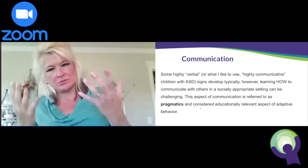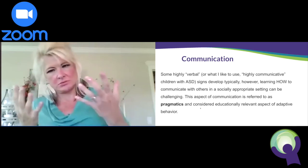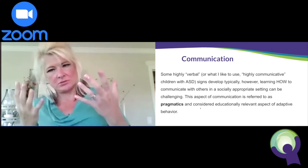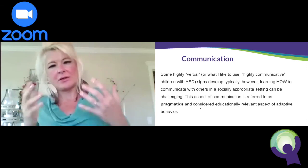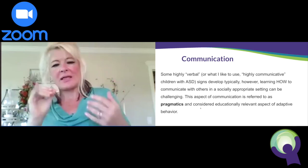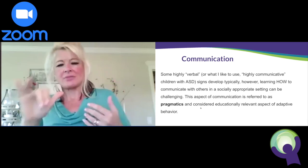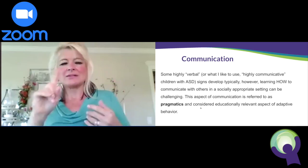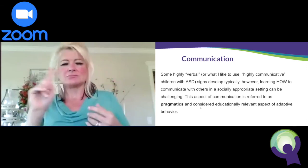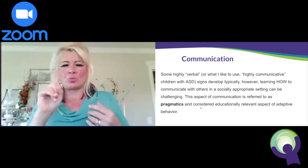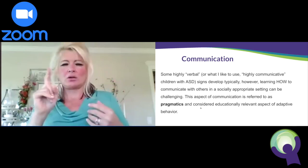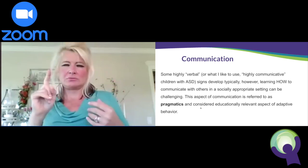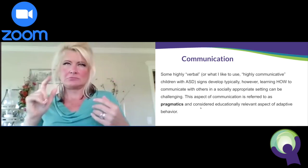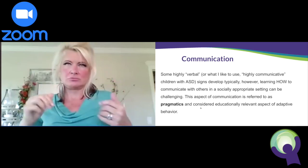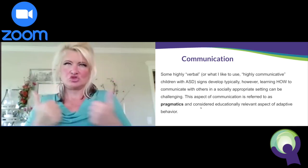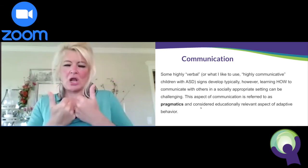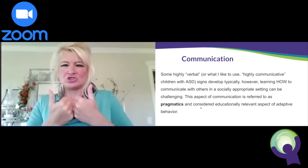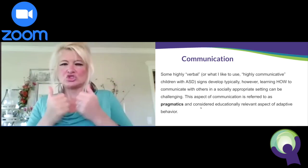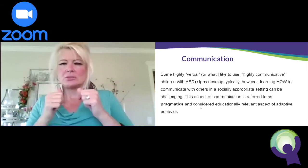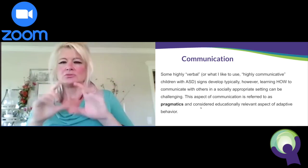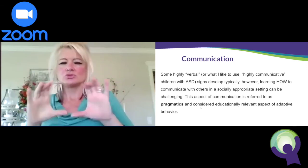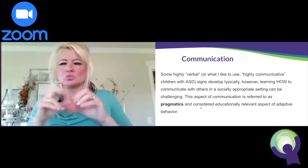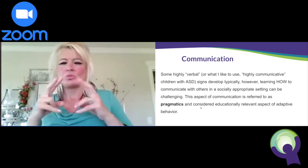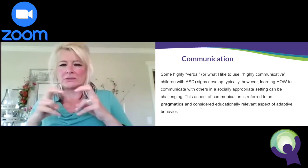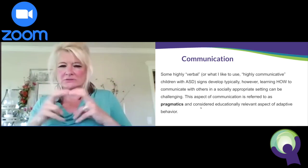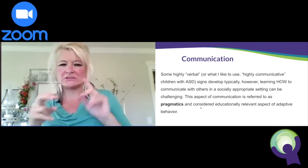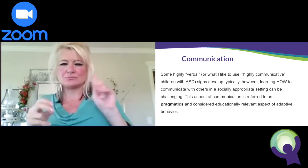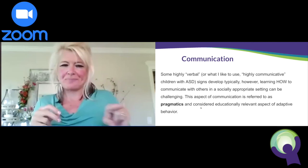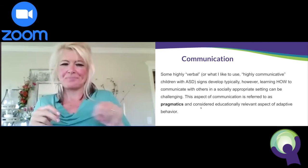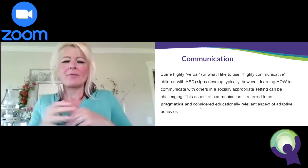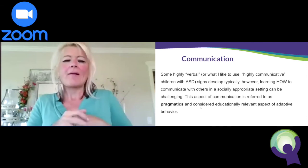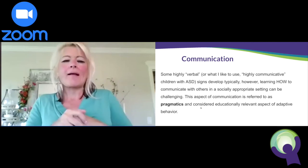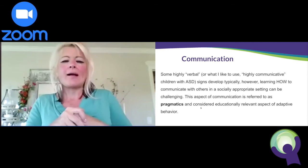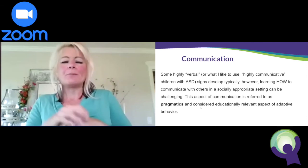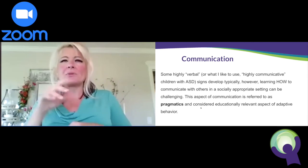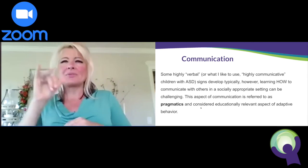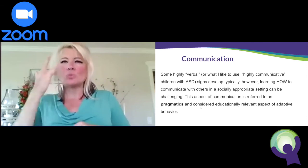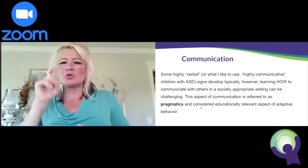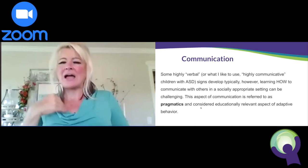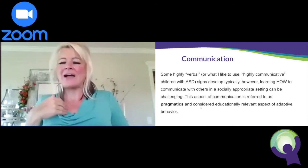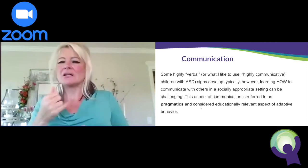that's where really I see some interventions needing to put into place. So you really have to look at how